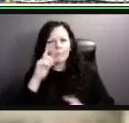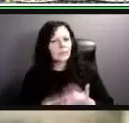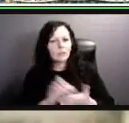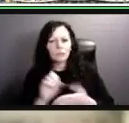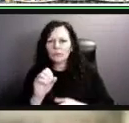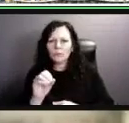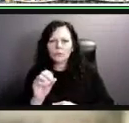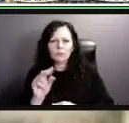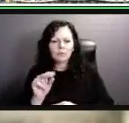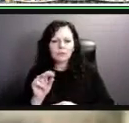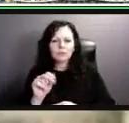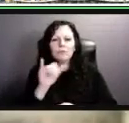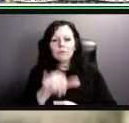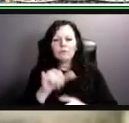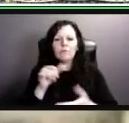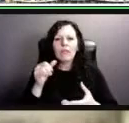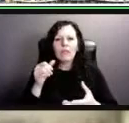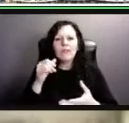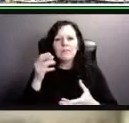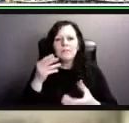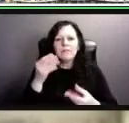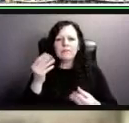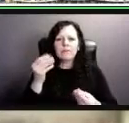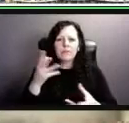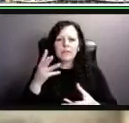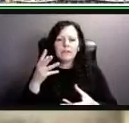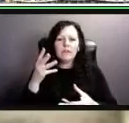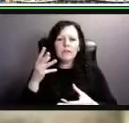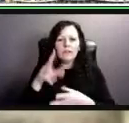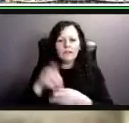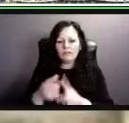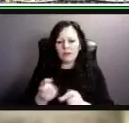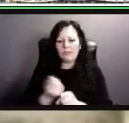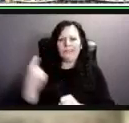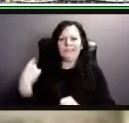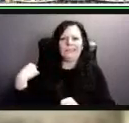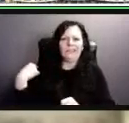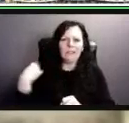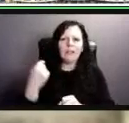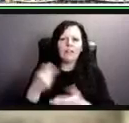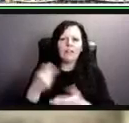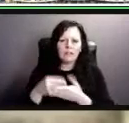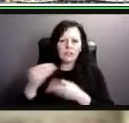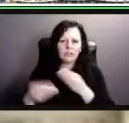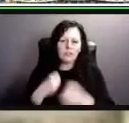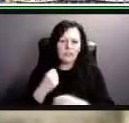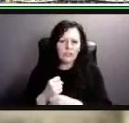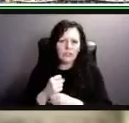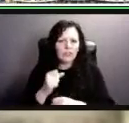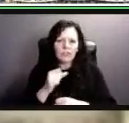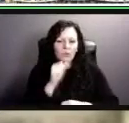CITY OF SALEM I DON'T BELIEVE SO.